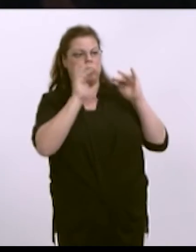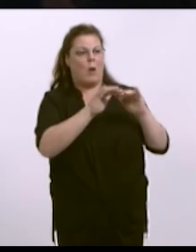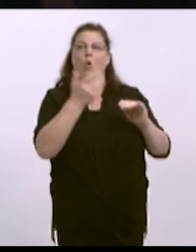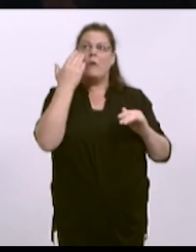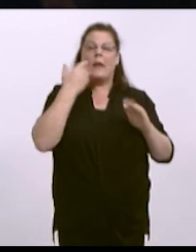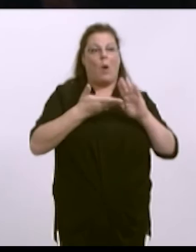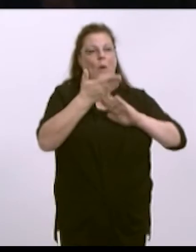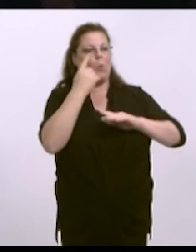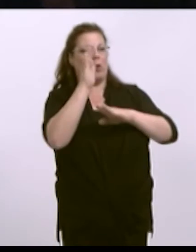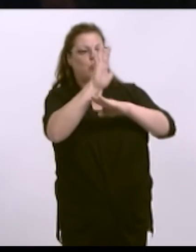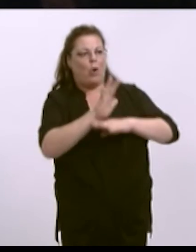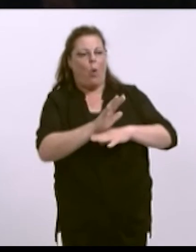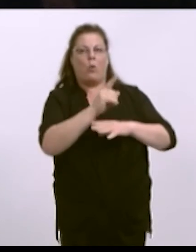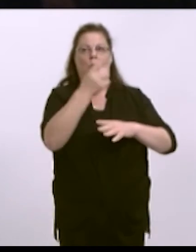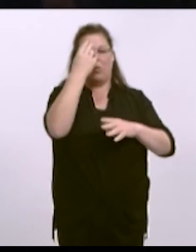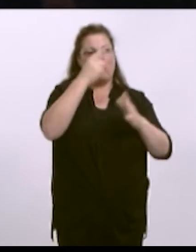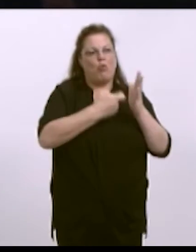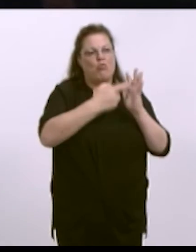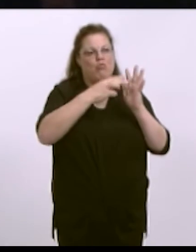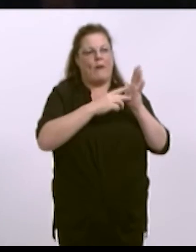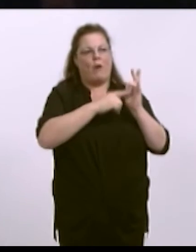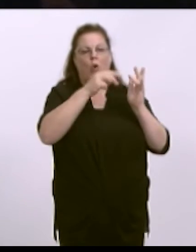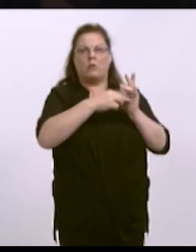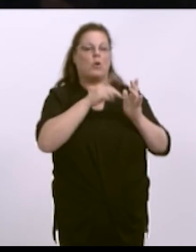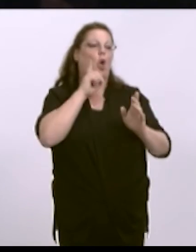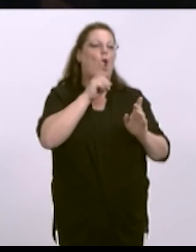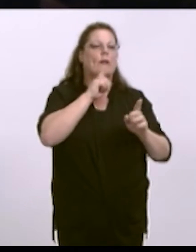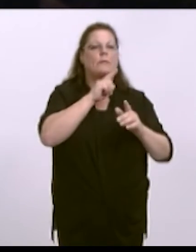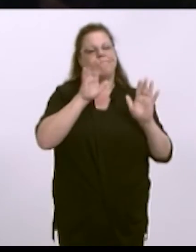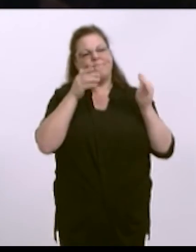Iím sure many of us have seen about the Aberfan disaster. I would be very concerned if the